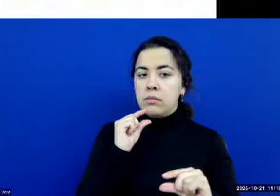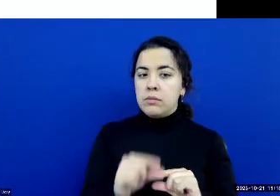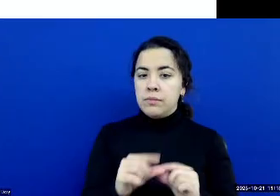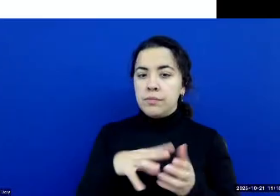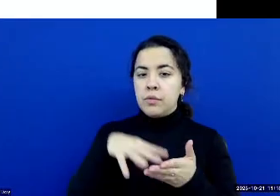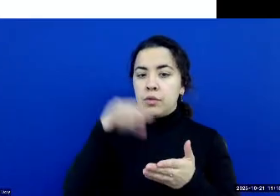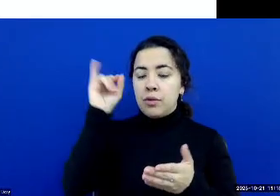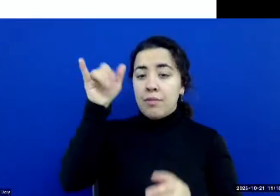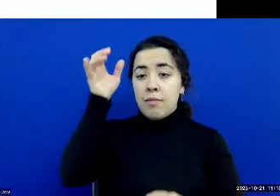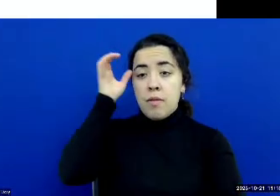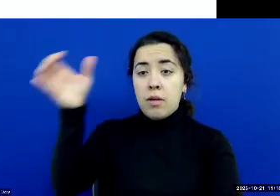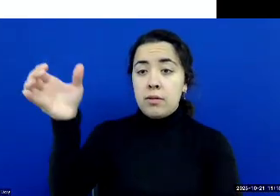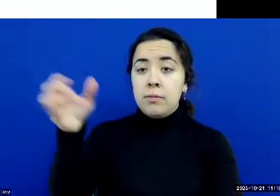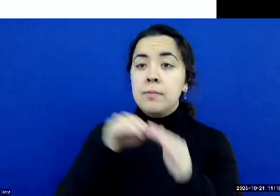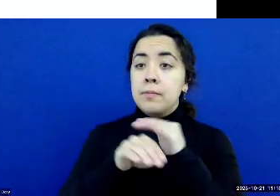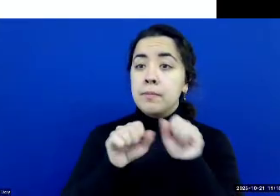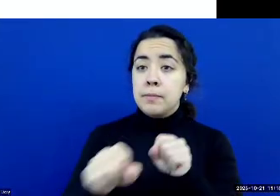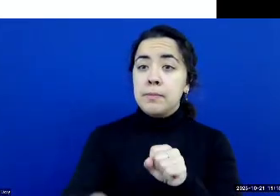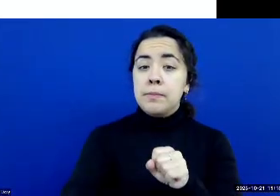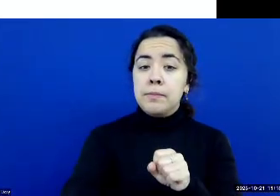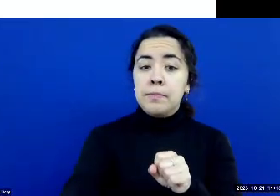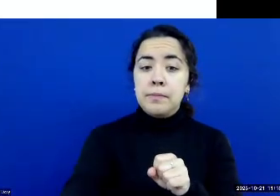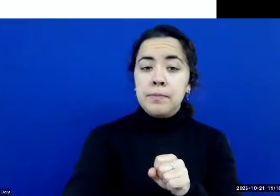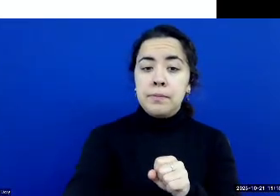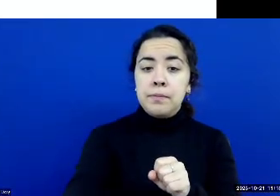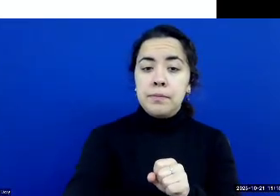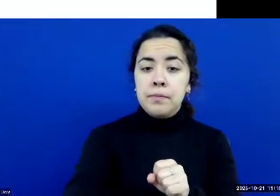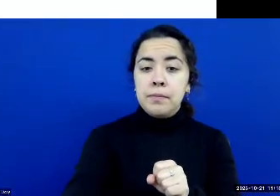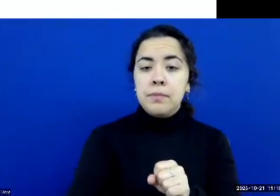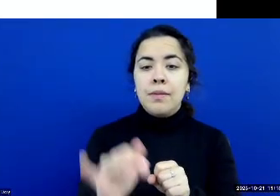Kathleen DeForest: Because learning the concepts of accessibility